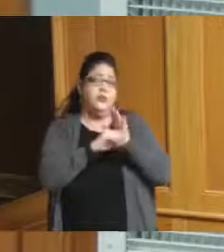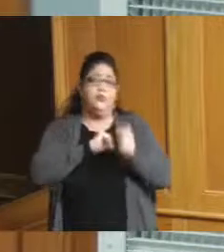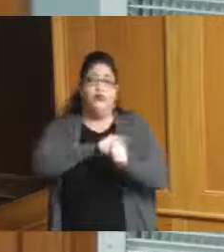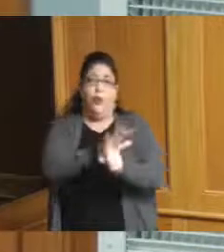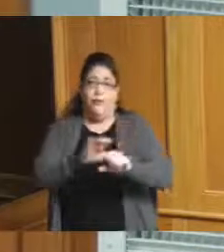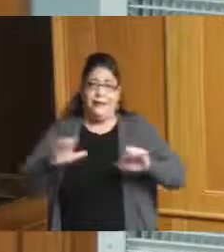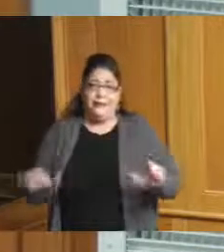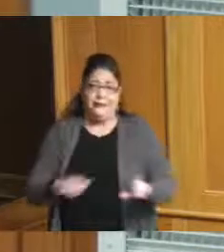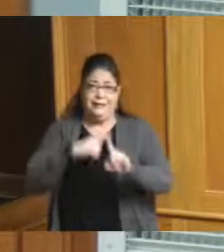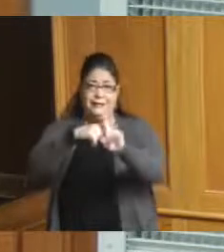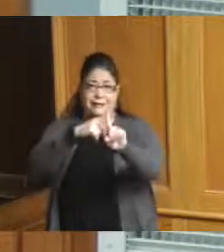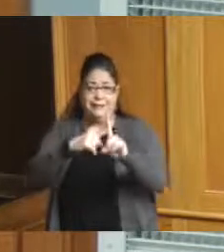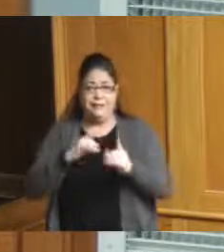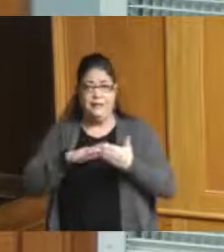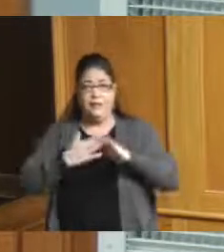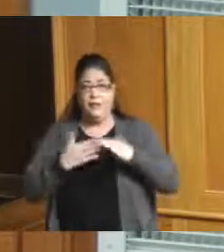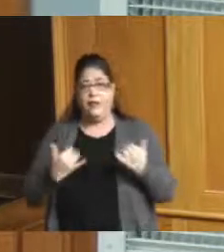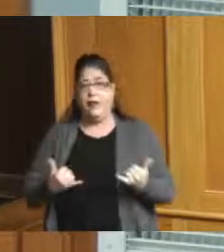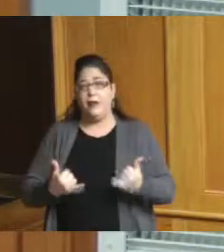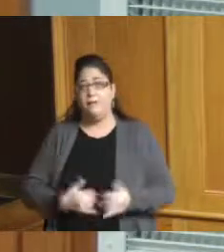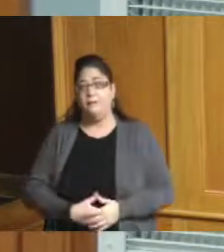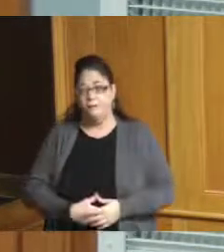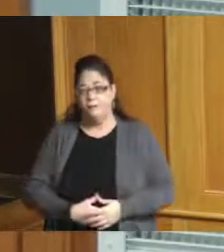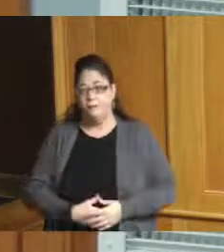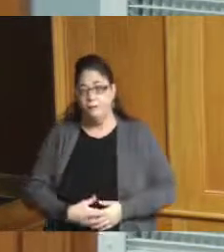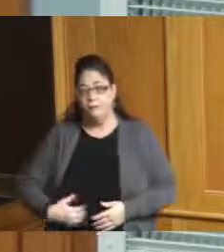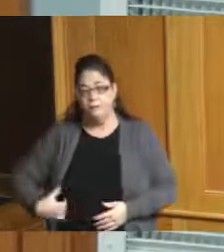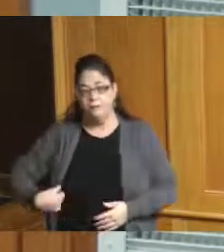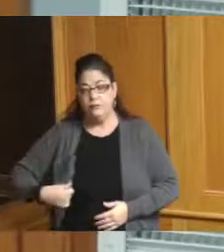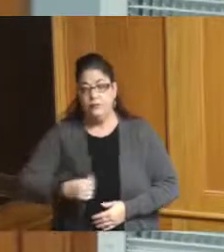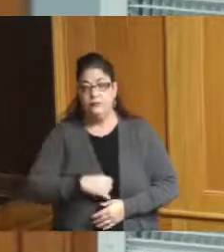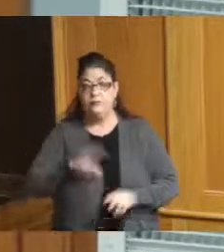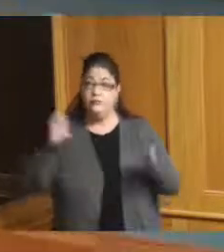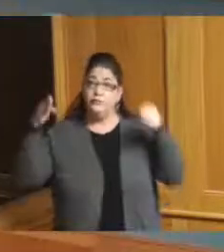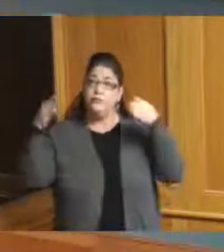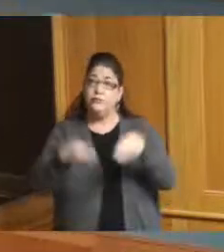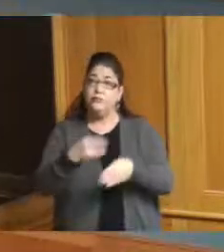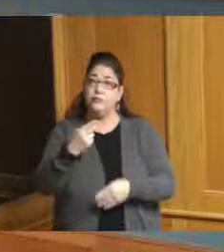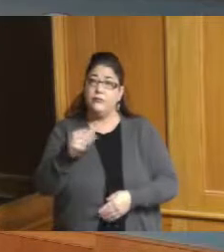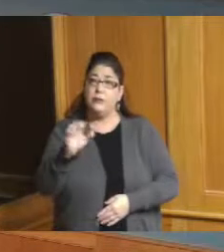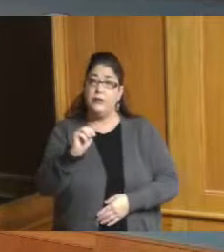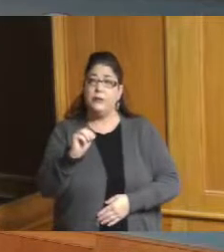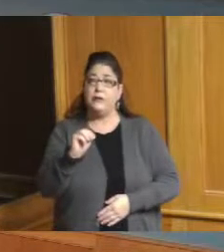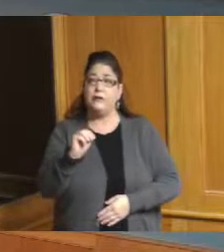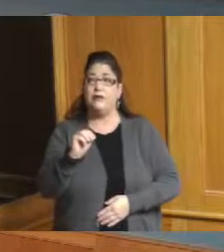as you just indicated so looking at Hamilton County as a whole we have reached an all-time